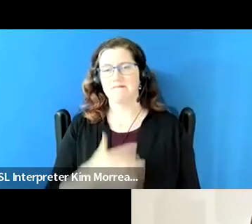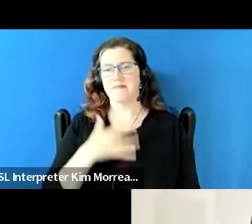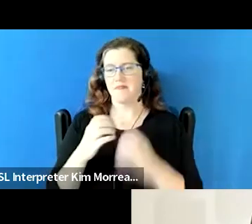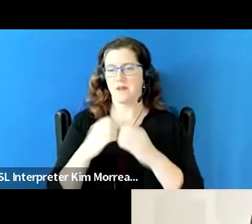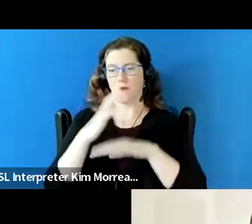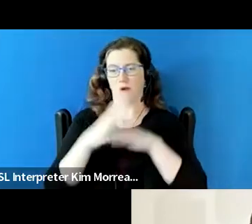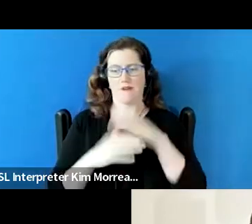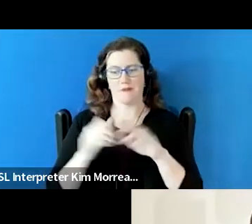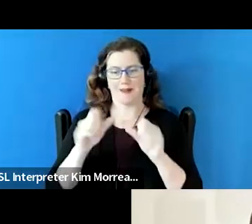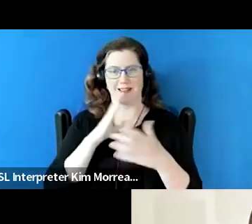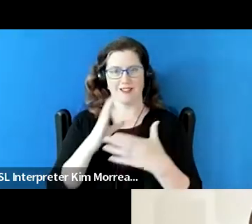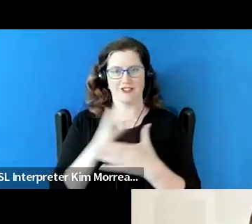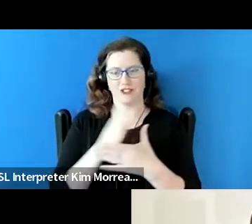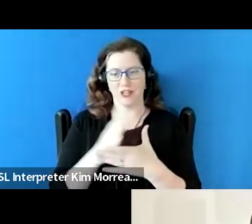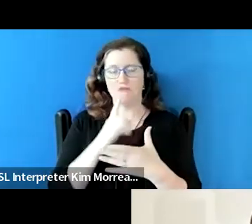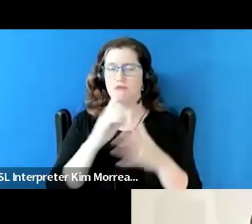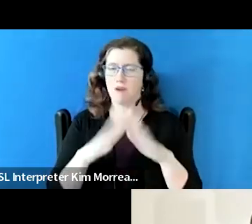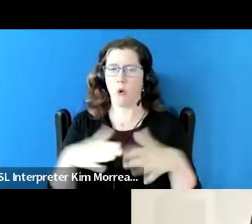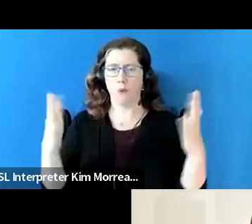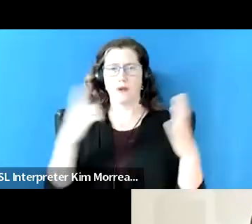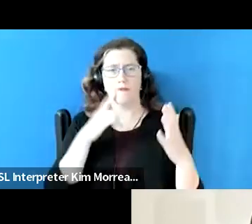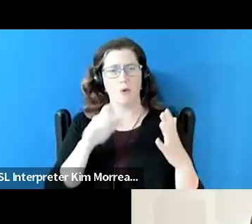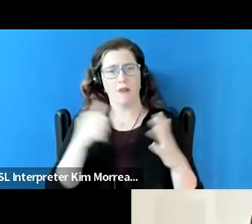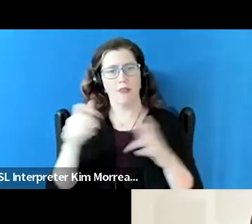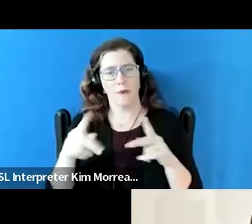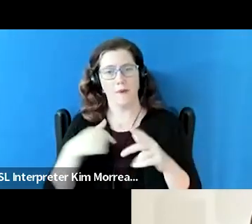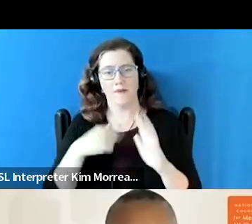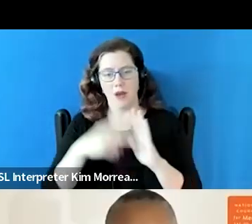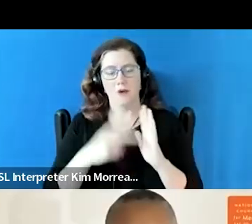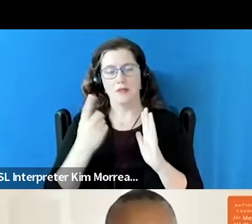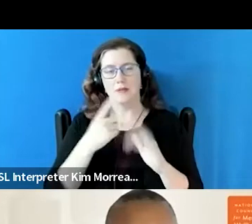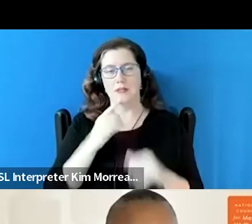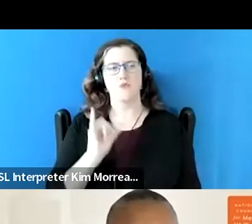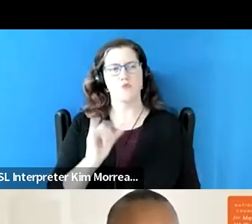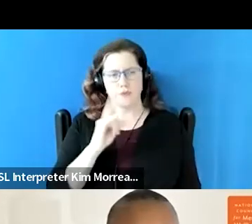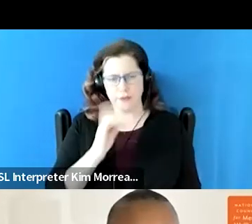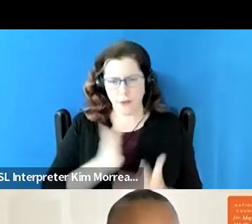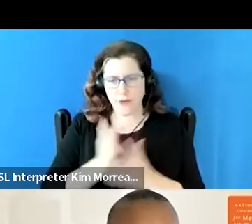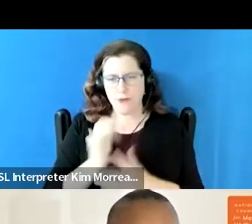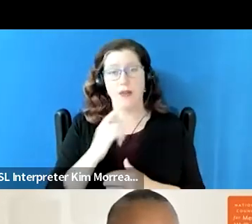to share and open up to others, when I read something of like, oh, they're going through this, guess what?